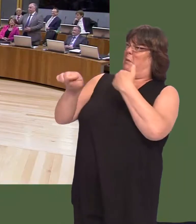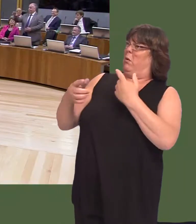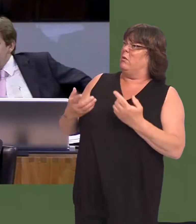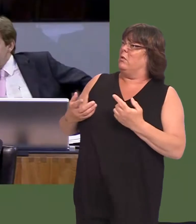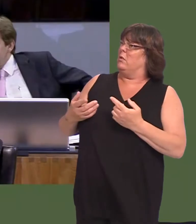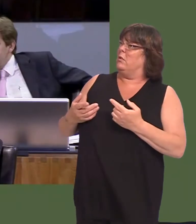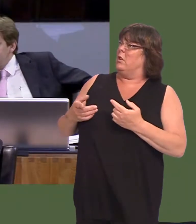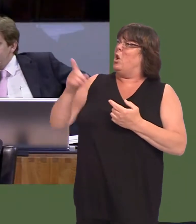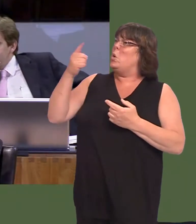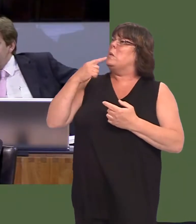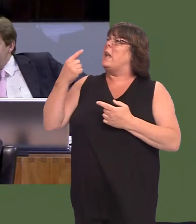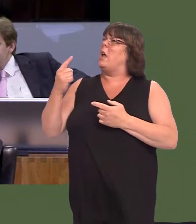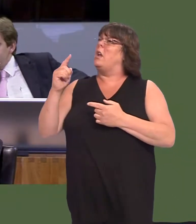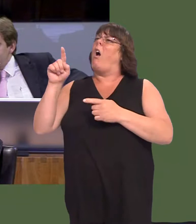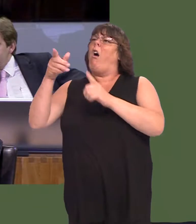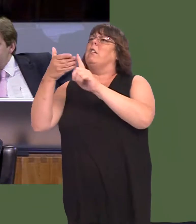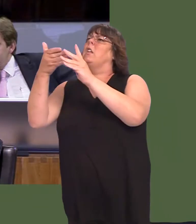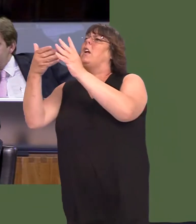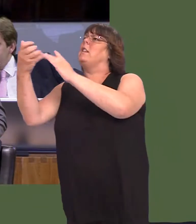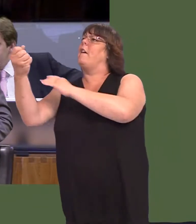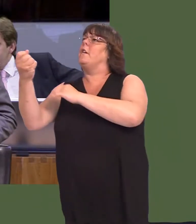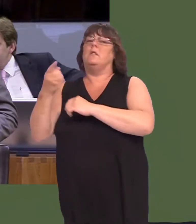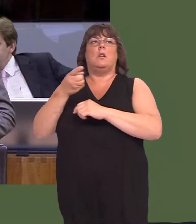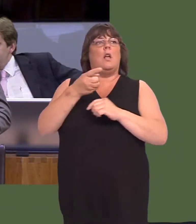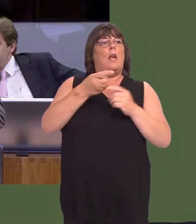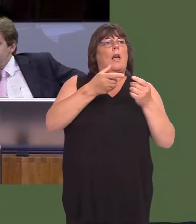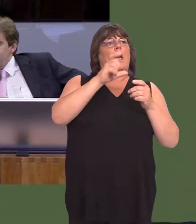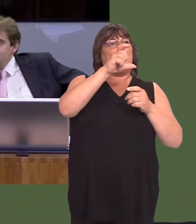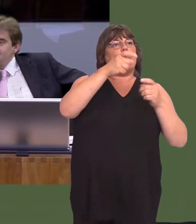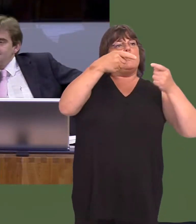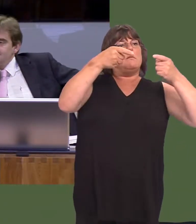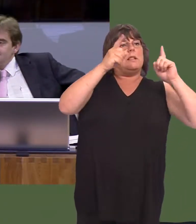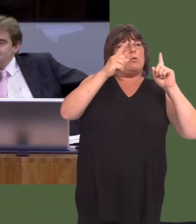Youíve got you saying one thingóthat a target existsóand youíve got the Cabinet Secretary